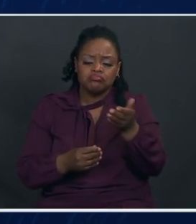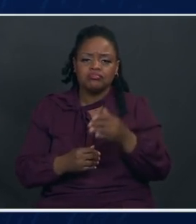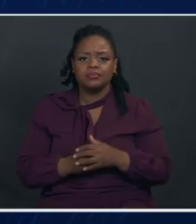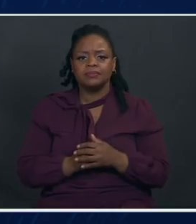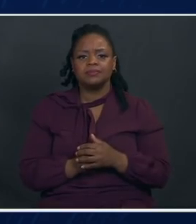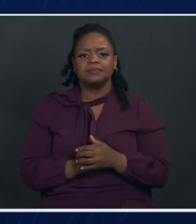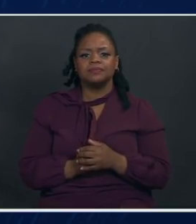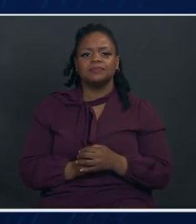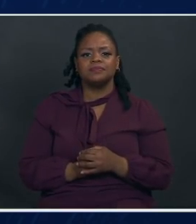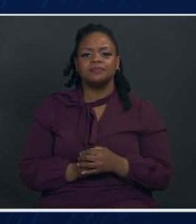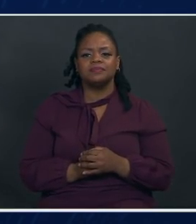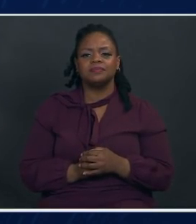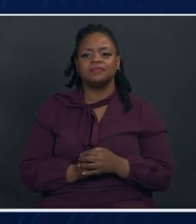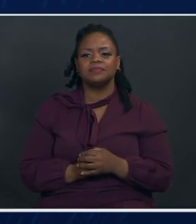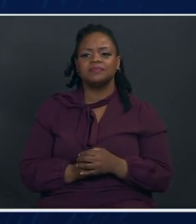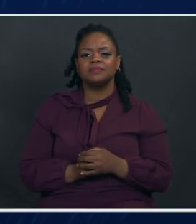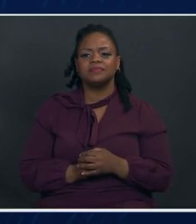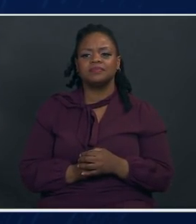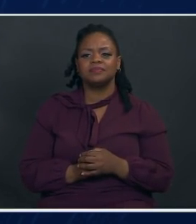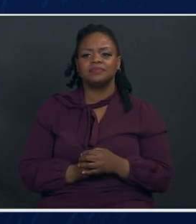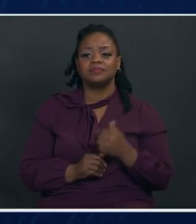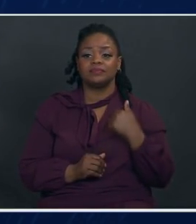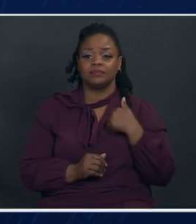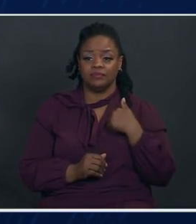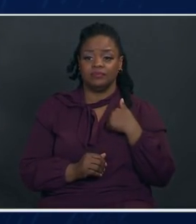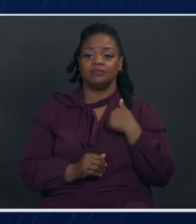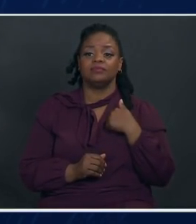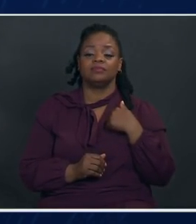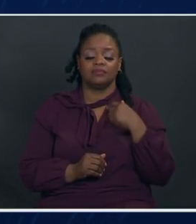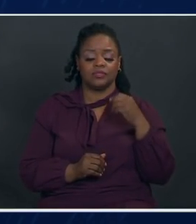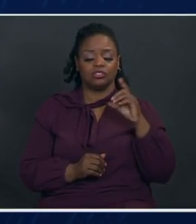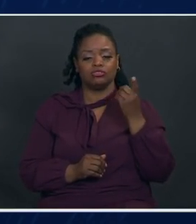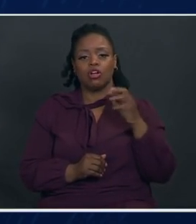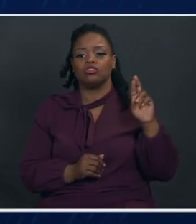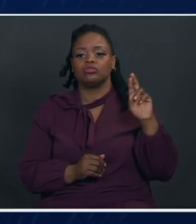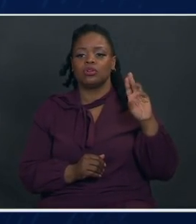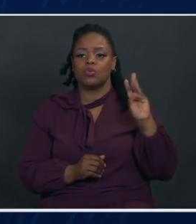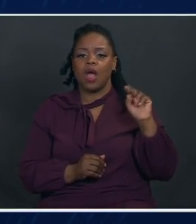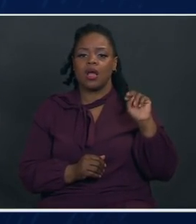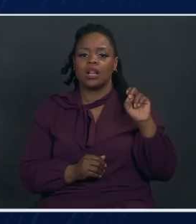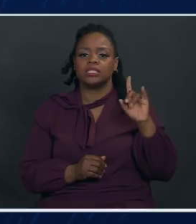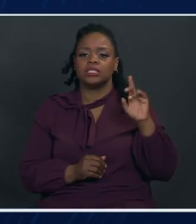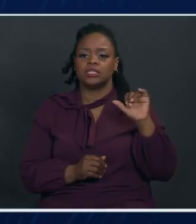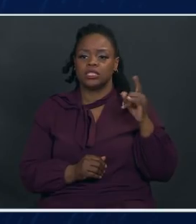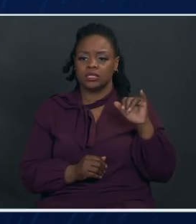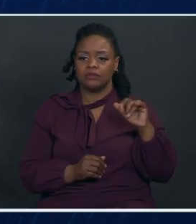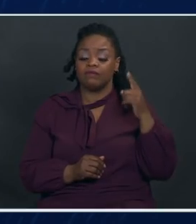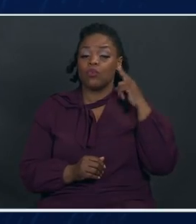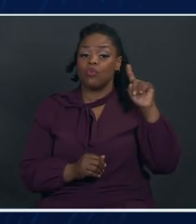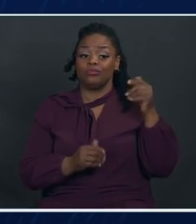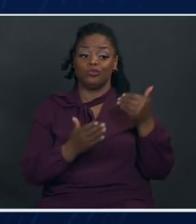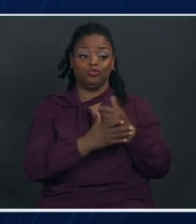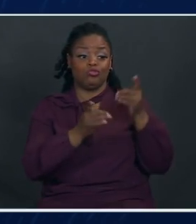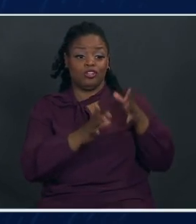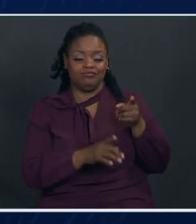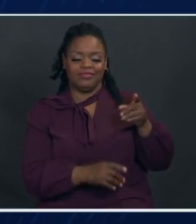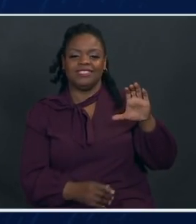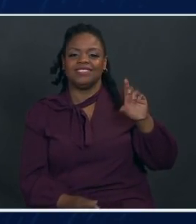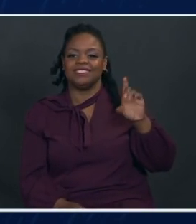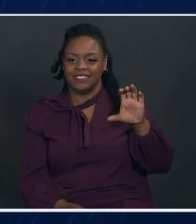My name is Dr. Rochelle Walensky and I'm the new director of the CDC. I'd like to start by recognizing the truly tragic toll